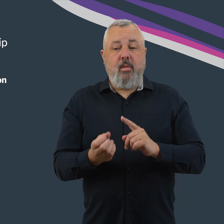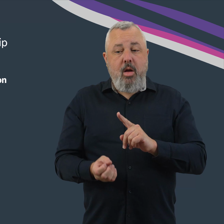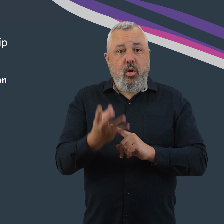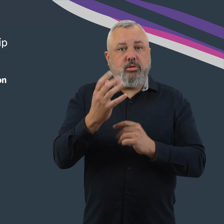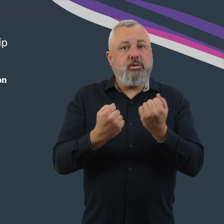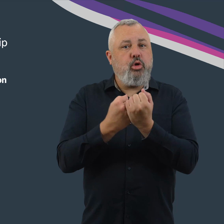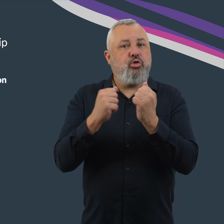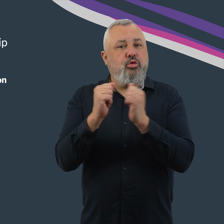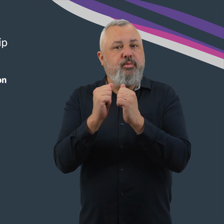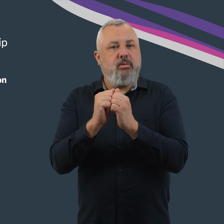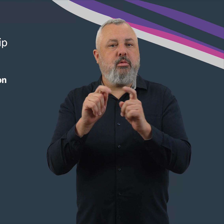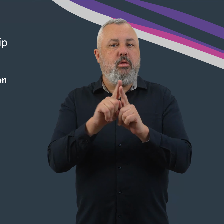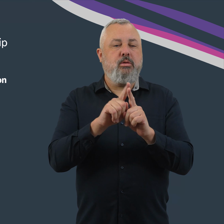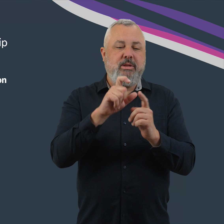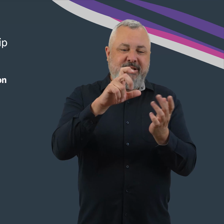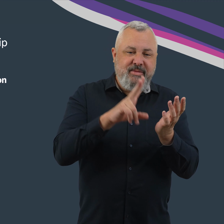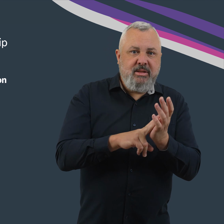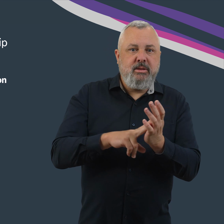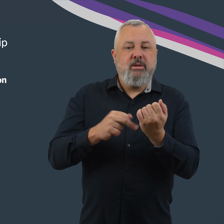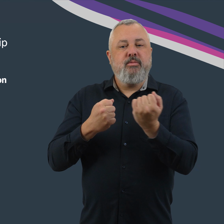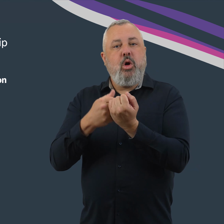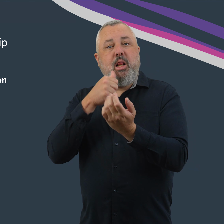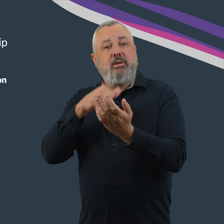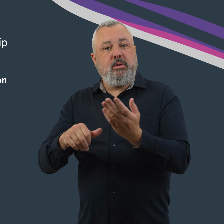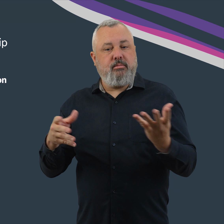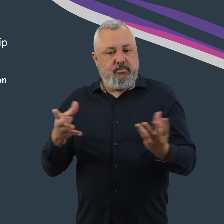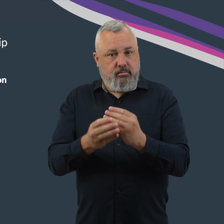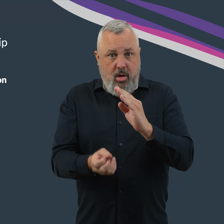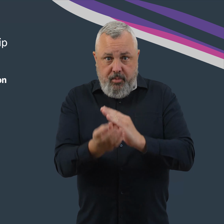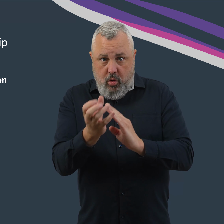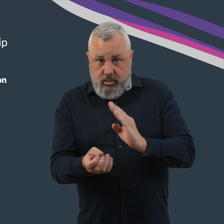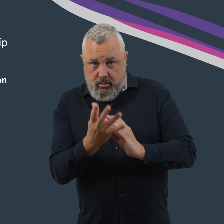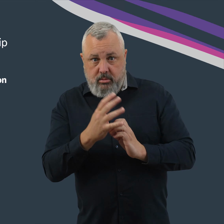uploaded supporting documents (CV and letter of support), and